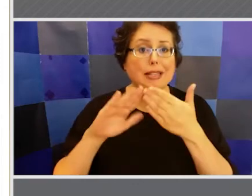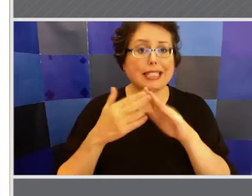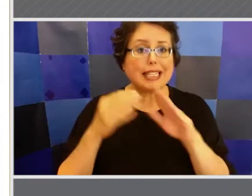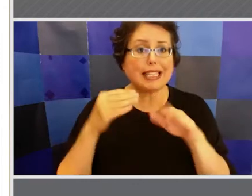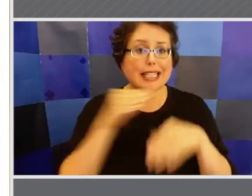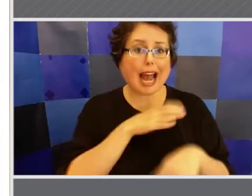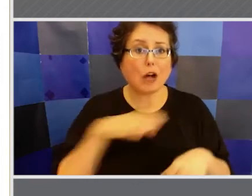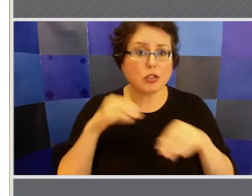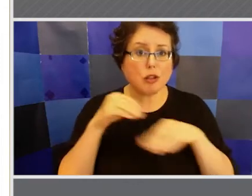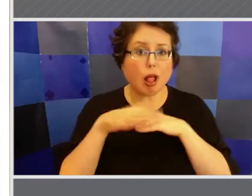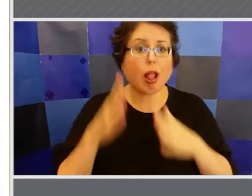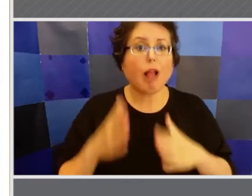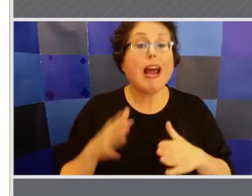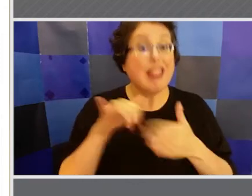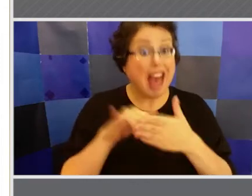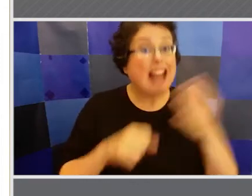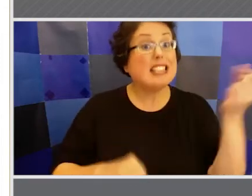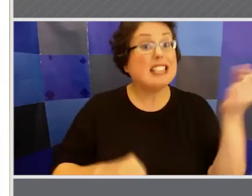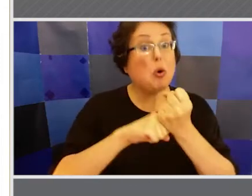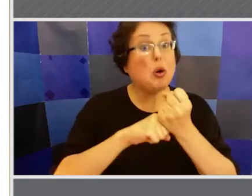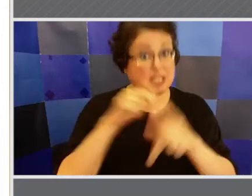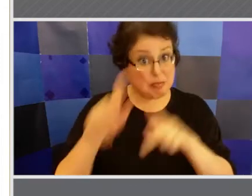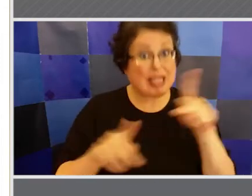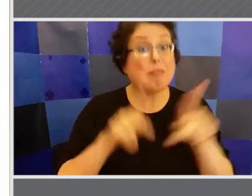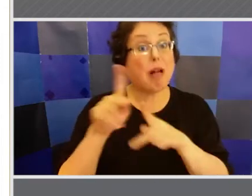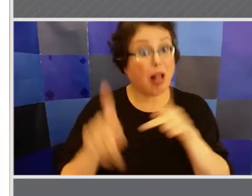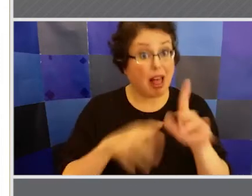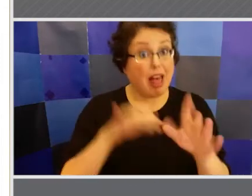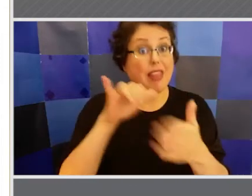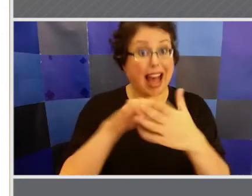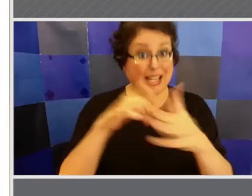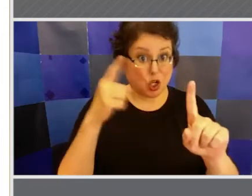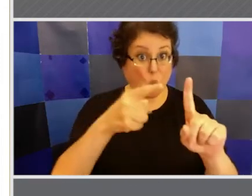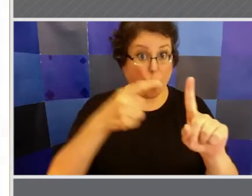that's really at the core of our work at here at the Ura.